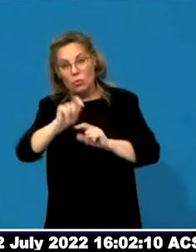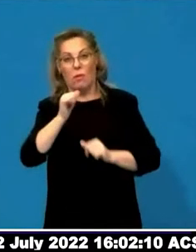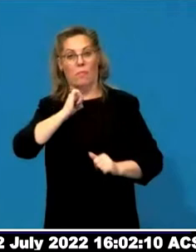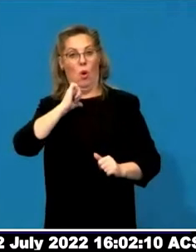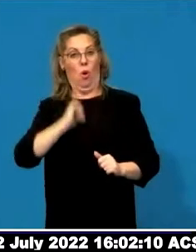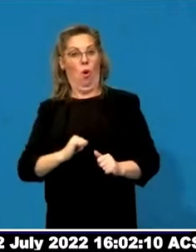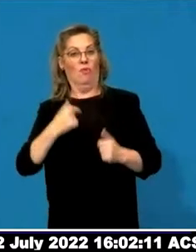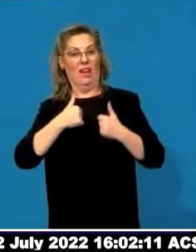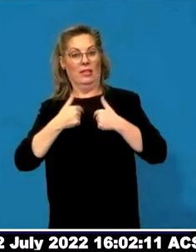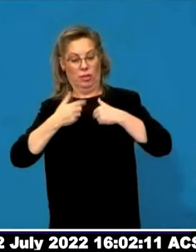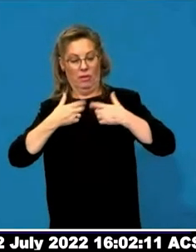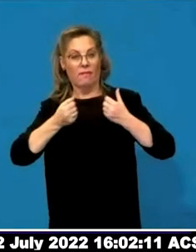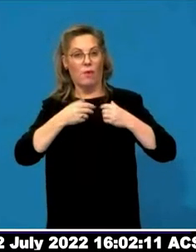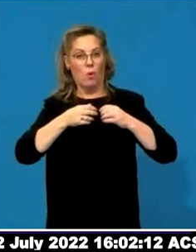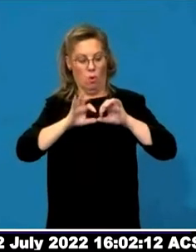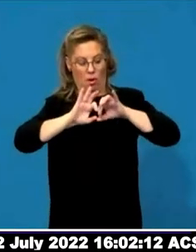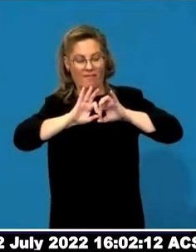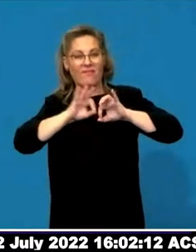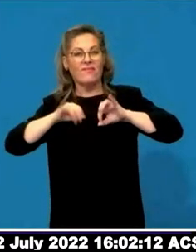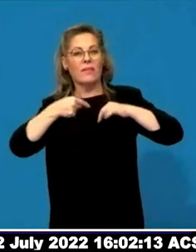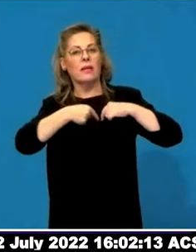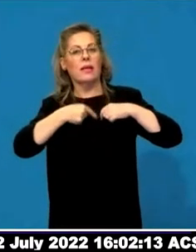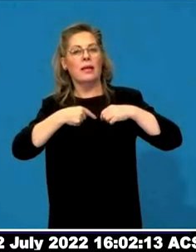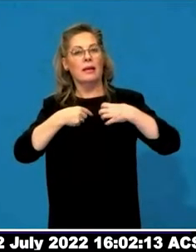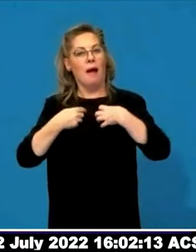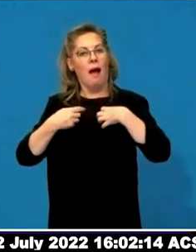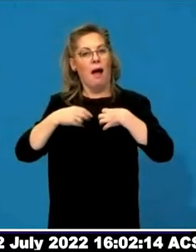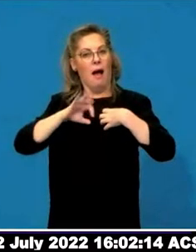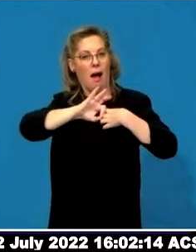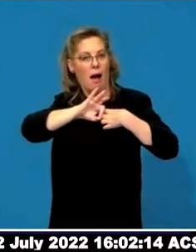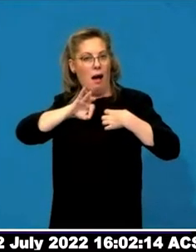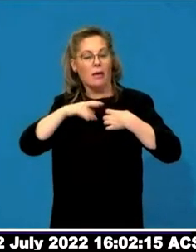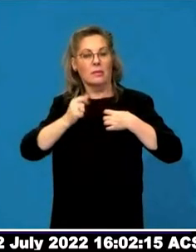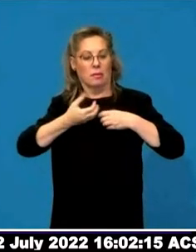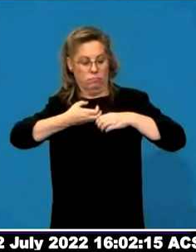We went to Brisbane, now, when he was nine, yeah.